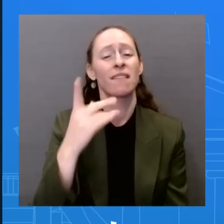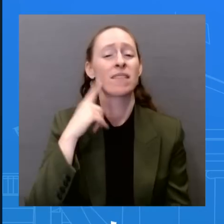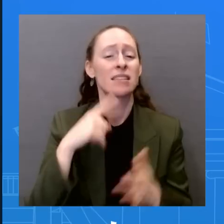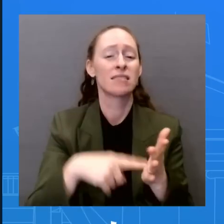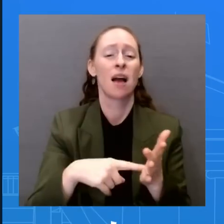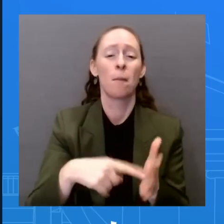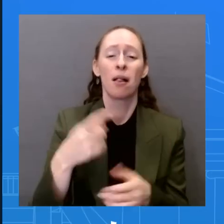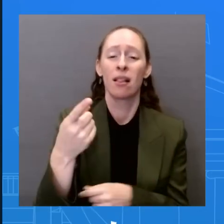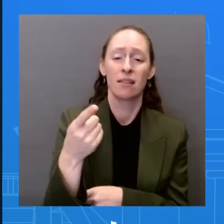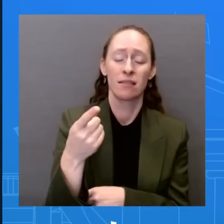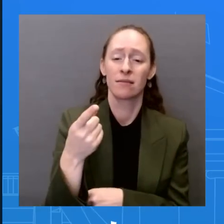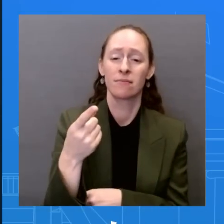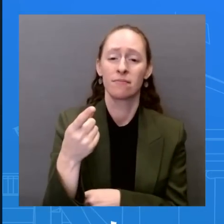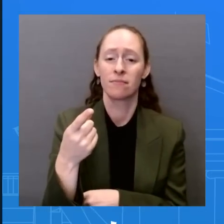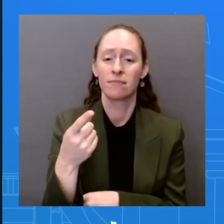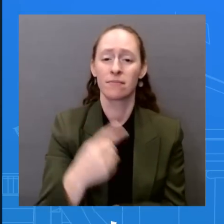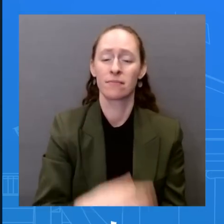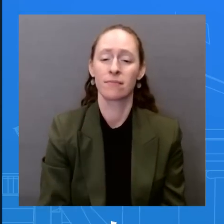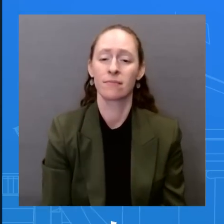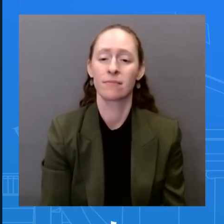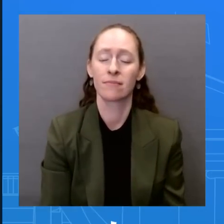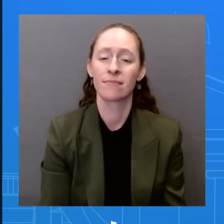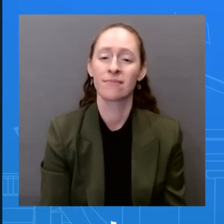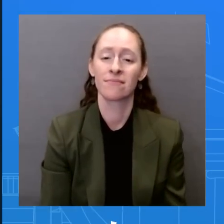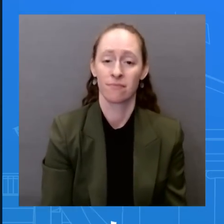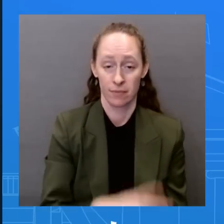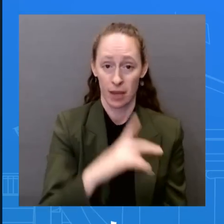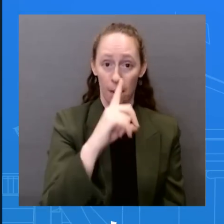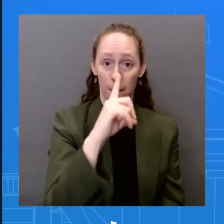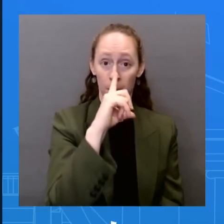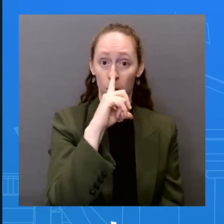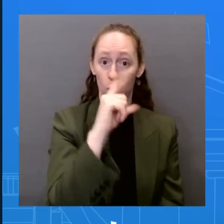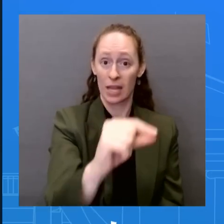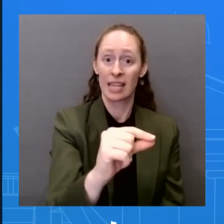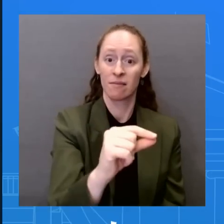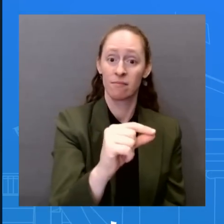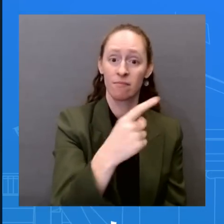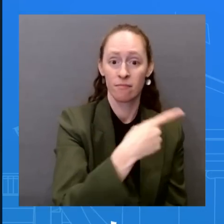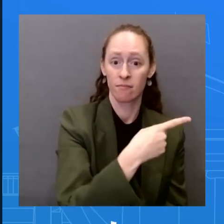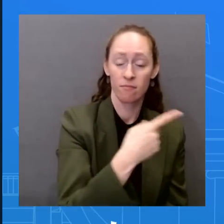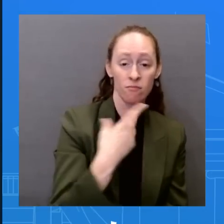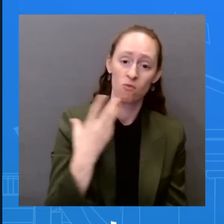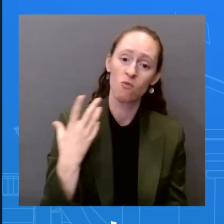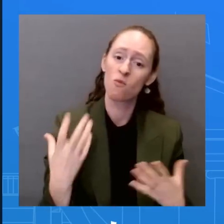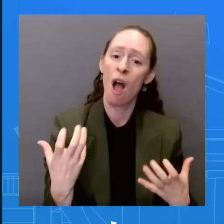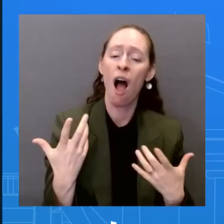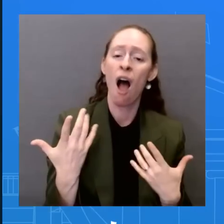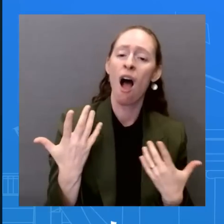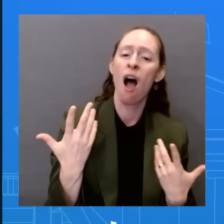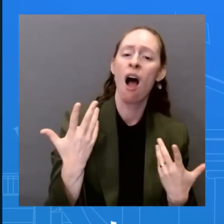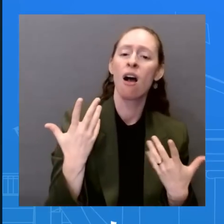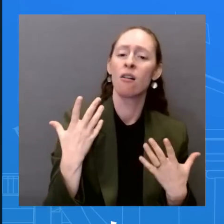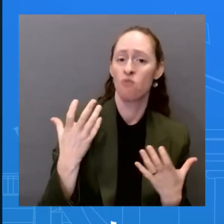also by his actions. But the President and our partners in Europe predicted this playbook. We've -- we saw this coming,